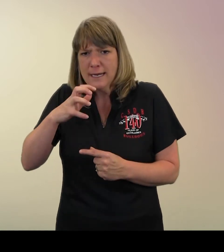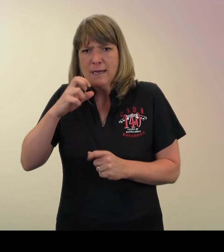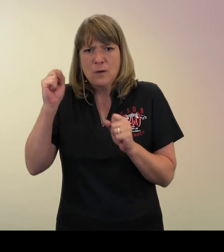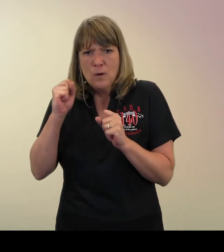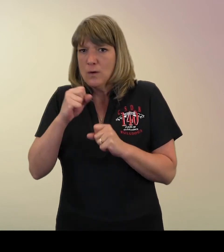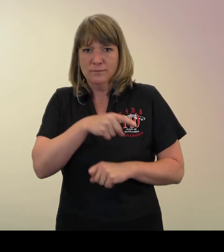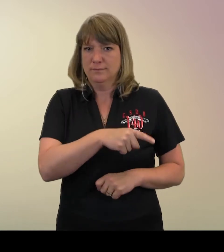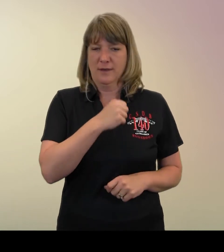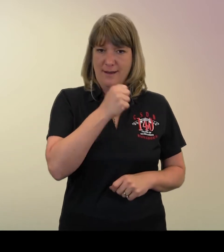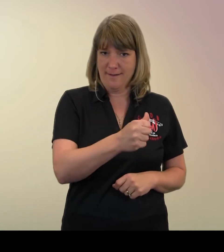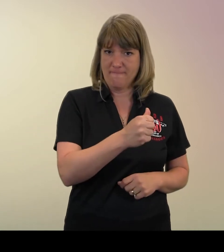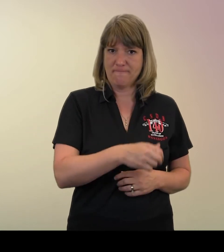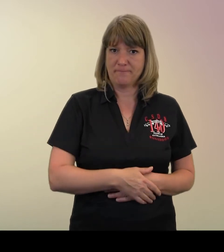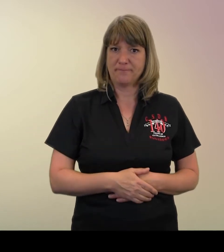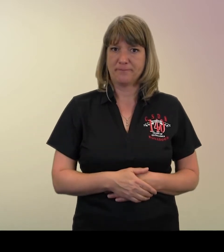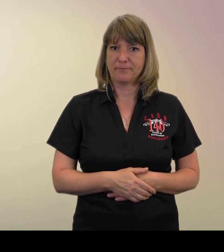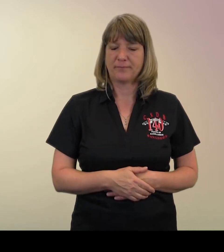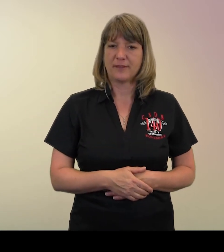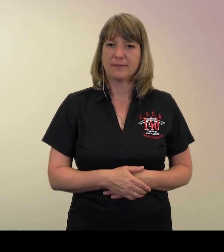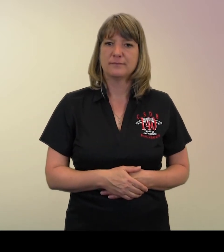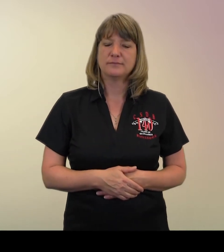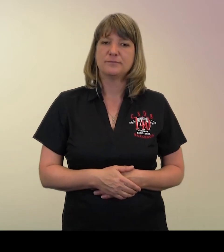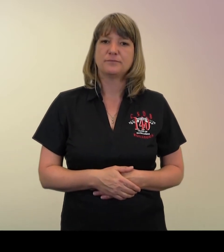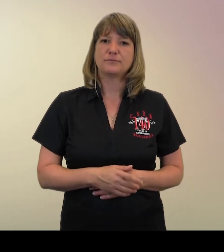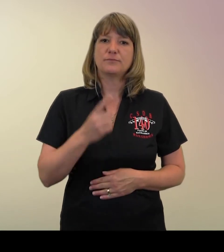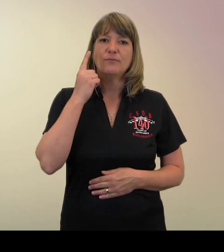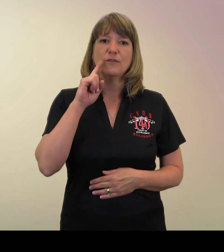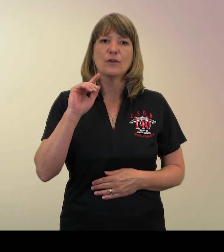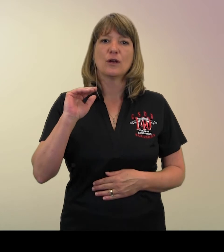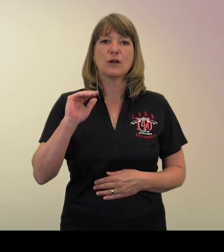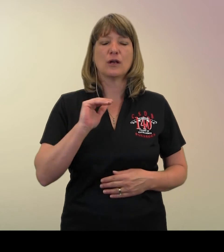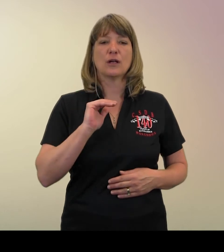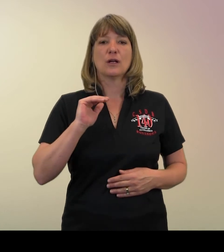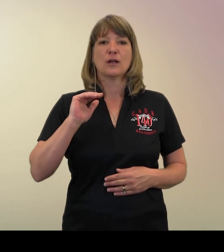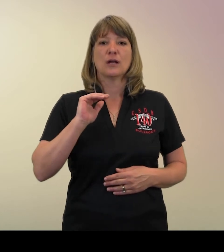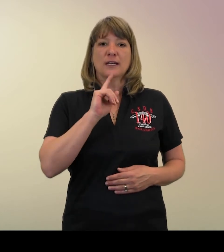experiencing pain or heat or cold.